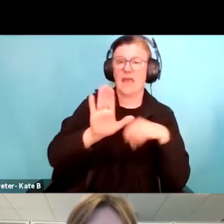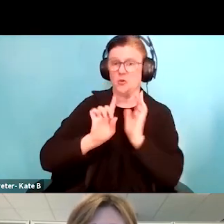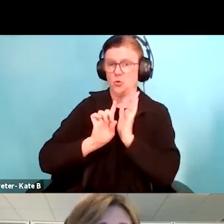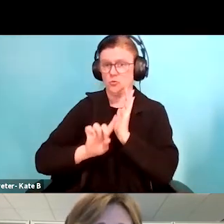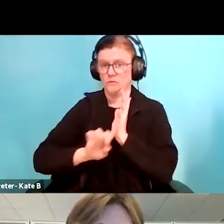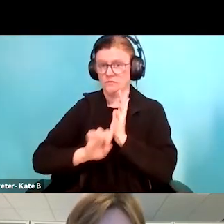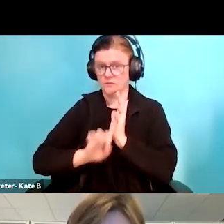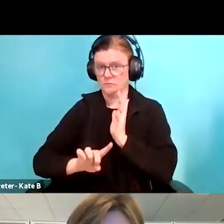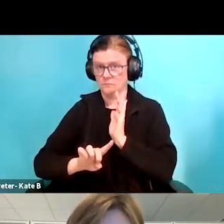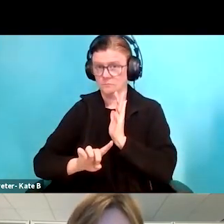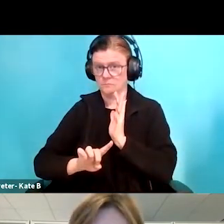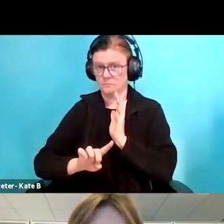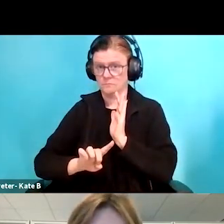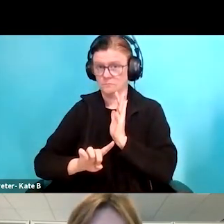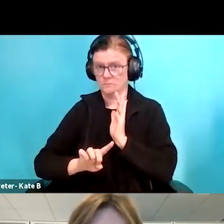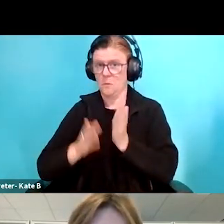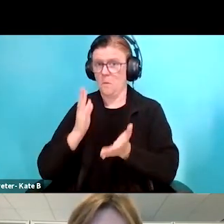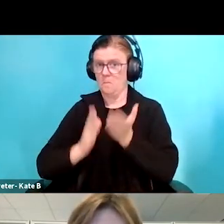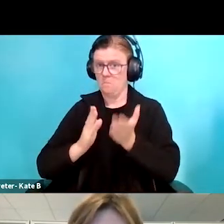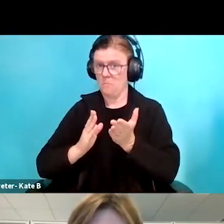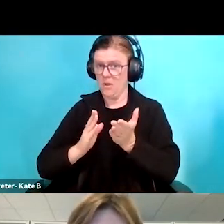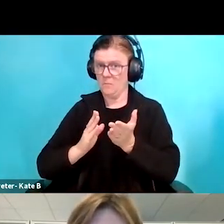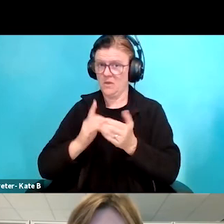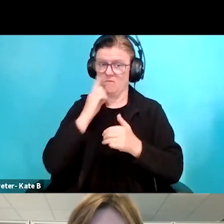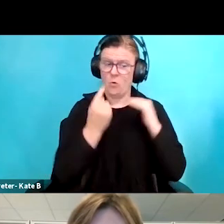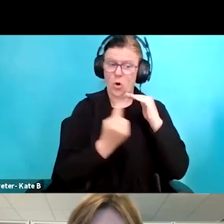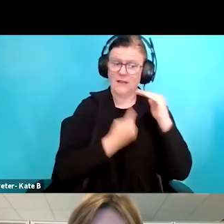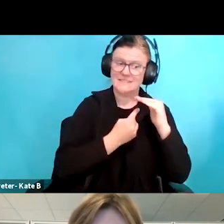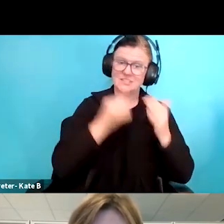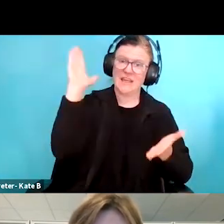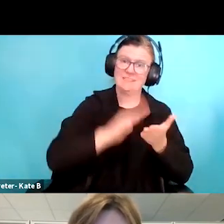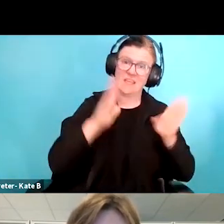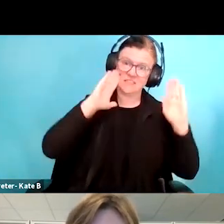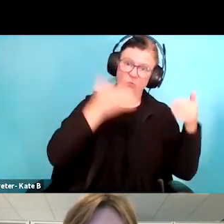should not focus on rural people when it comes to social isolation and loneliness.